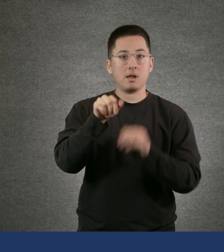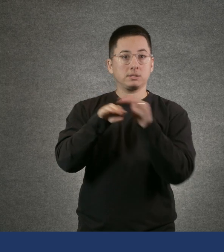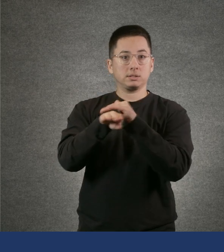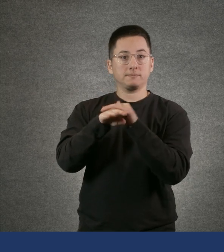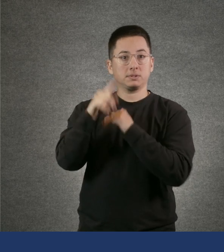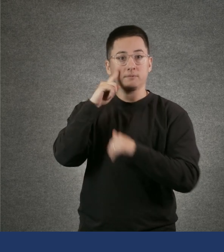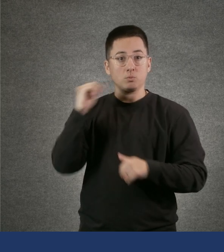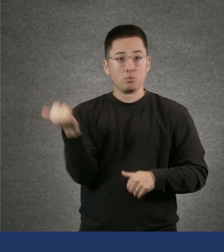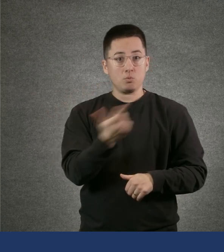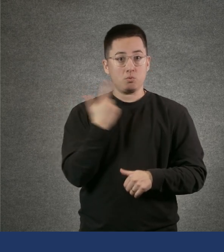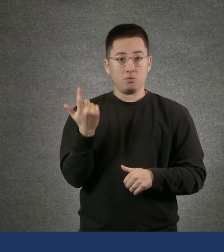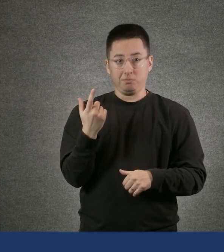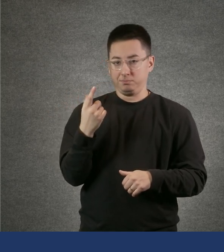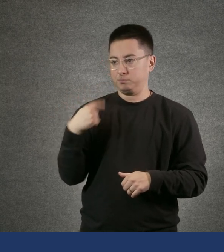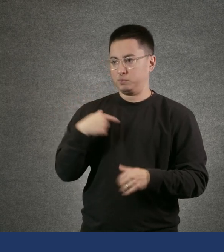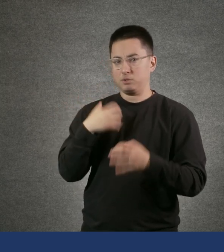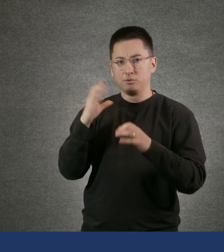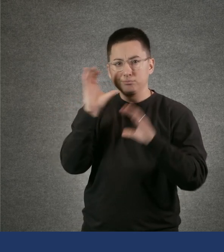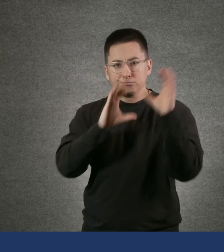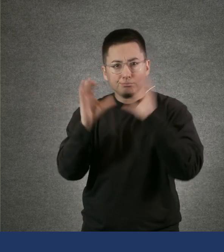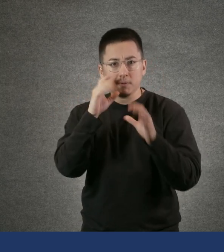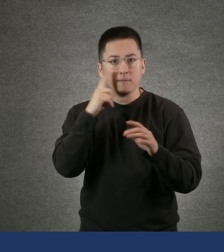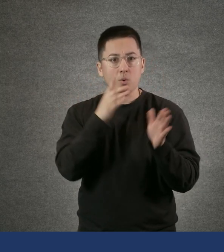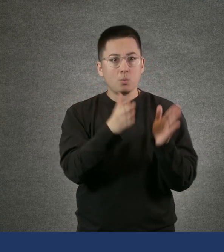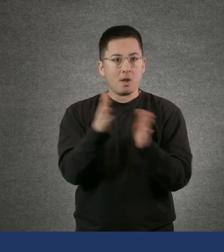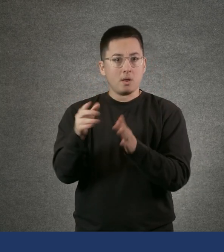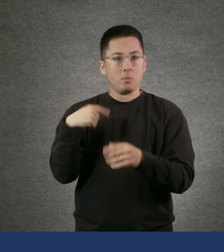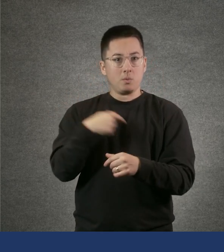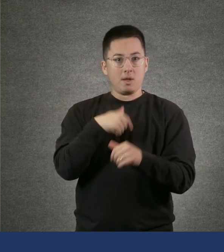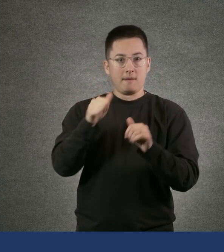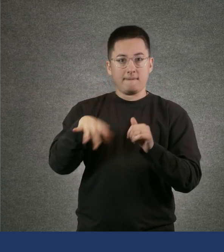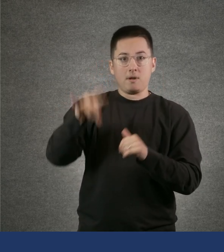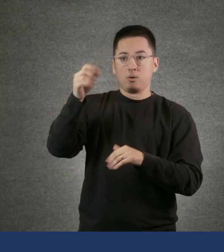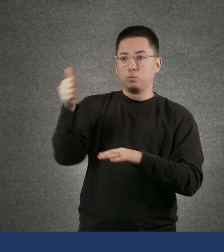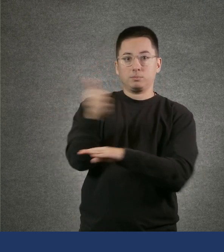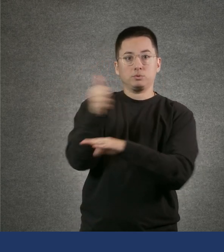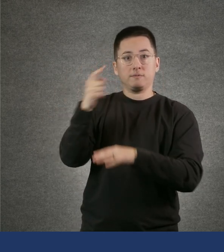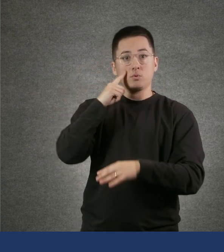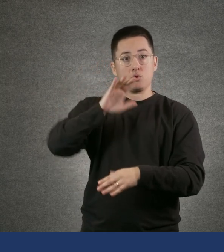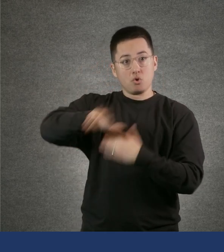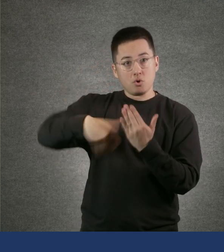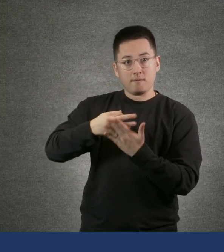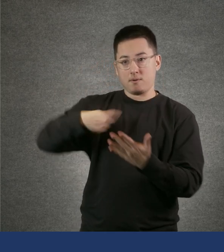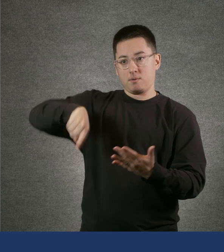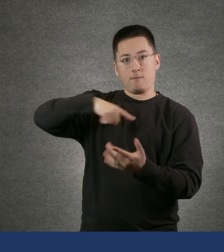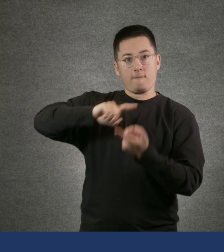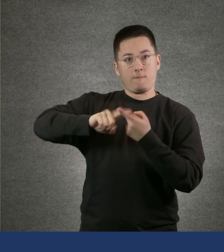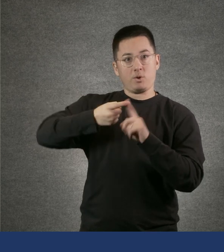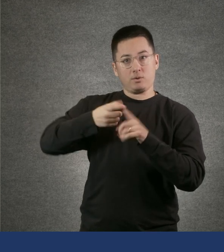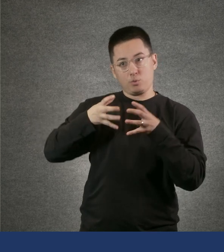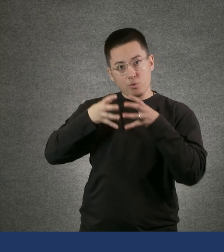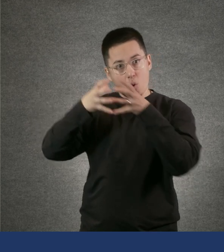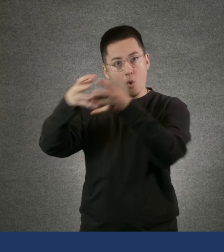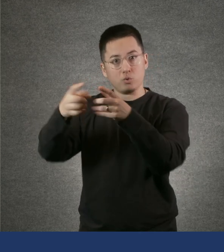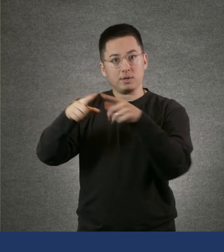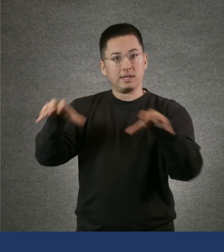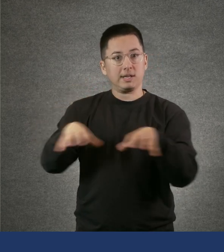and began to look for ways that we could find transportation to get all of our friends to the activities